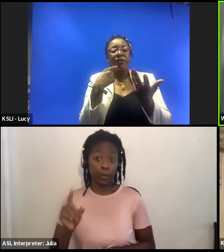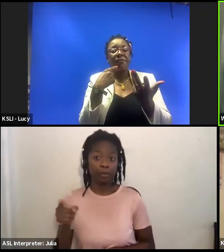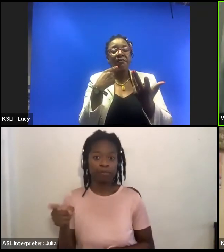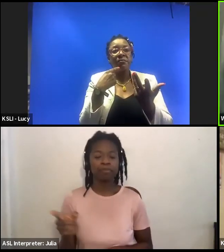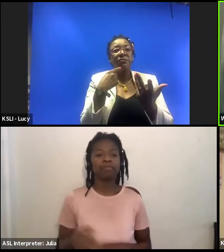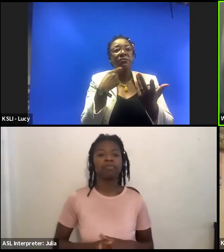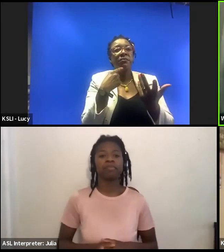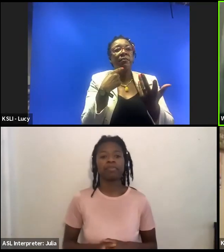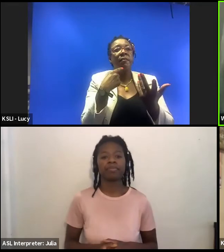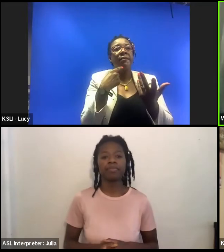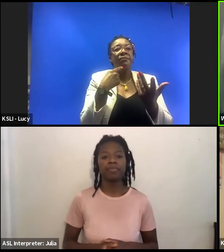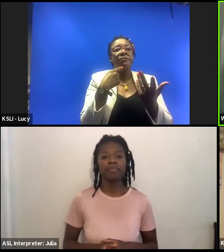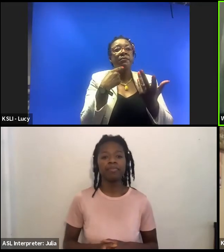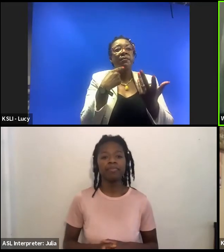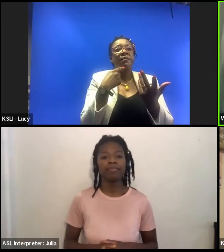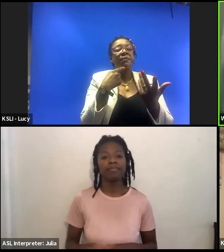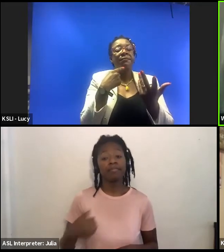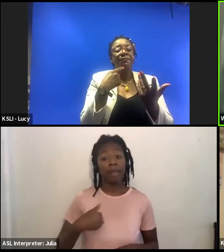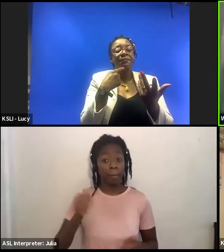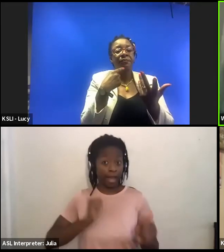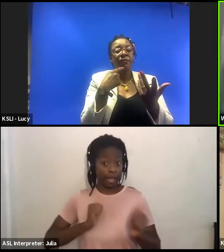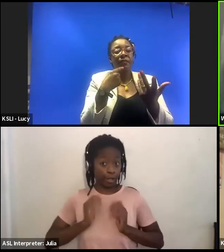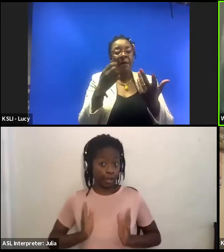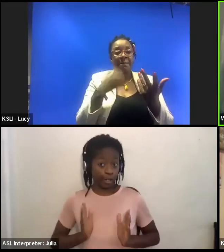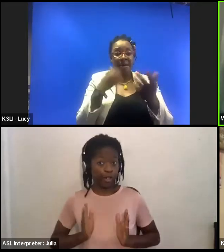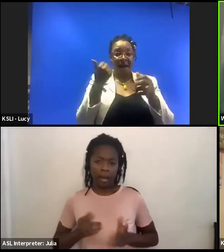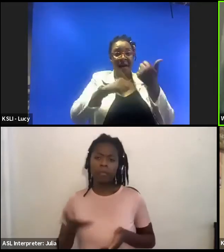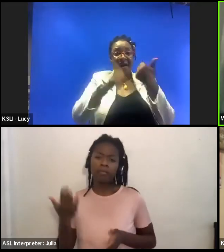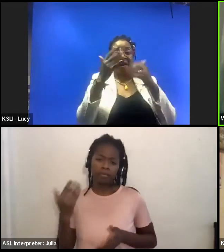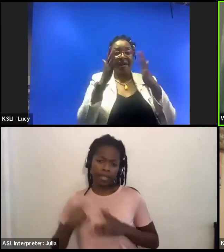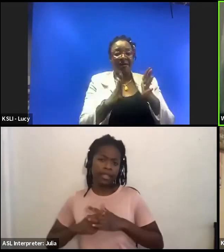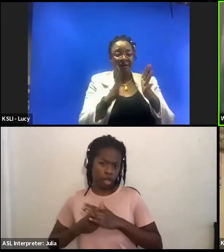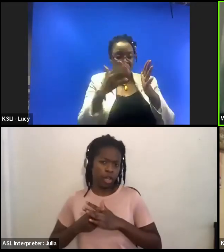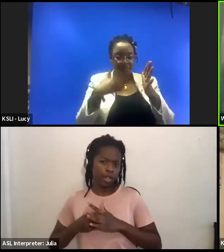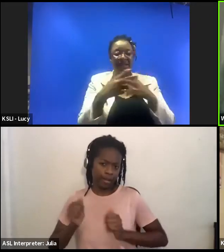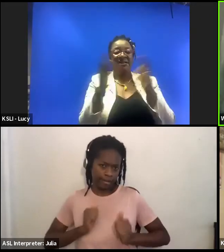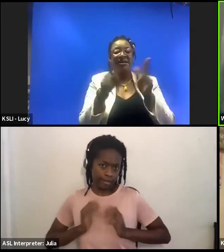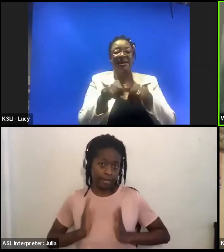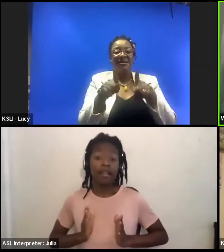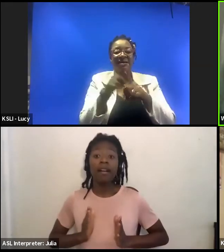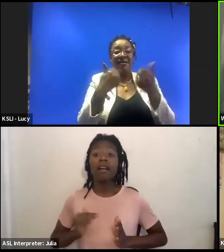Well, I'm an actor. I started out as an actor before I transitioned into directing.